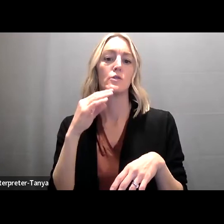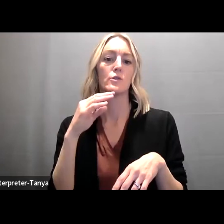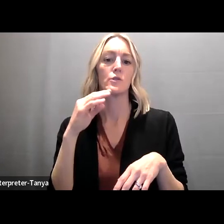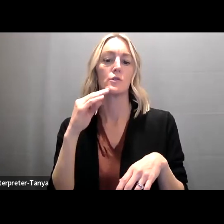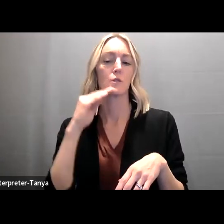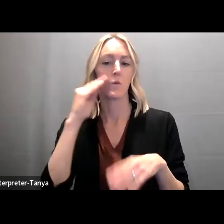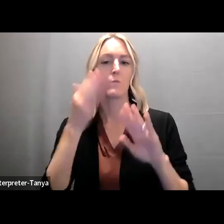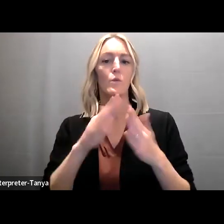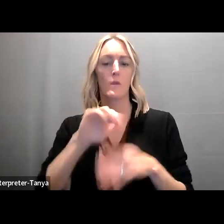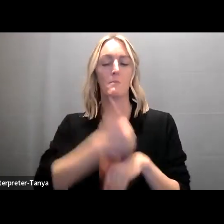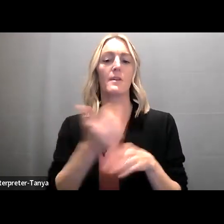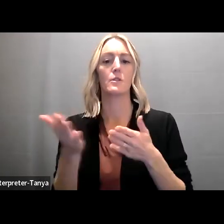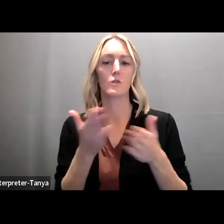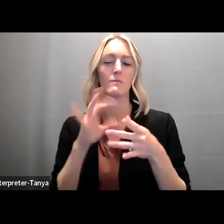related advocacy supports.